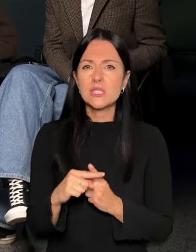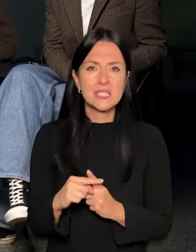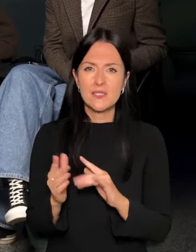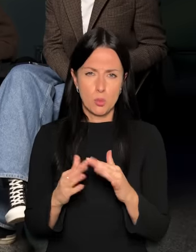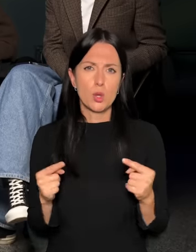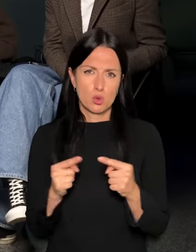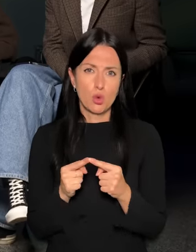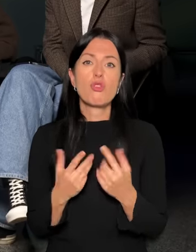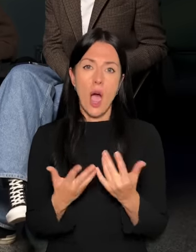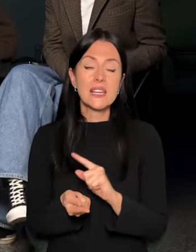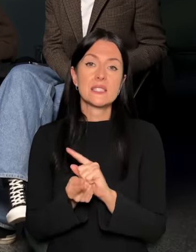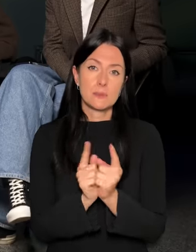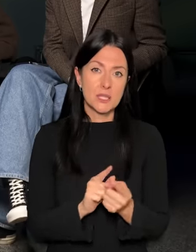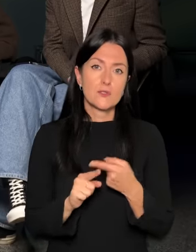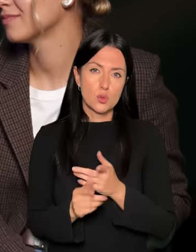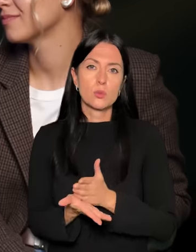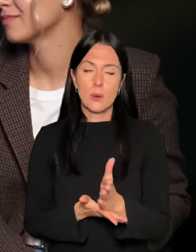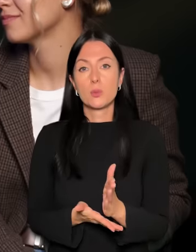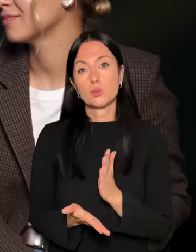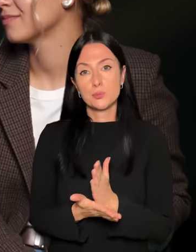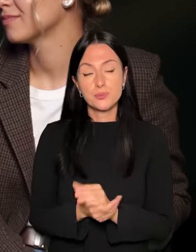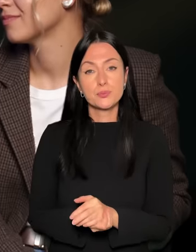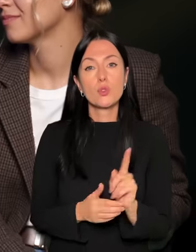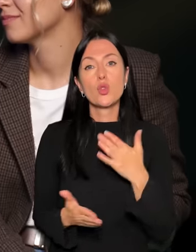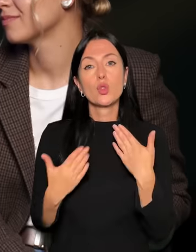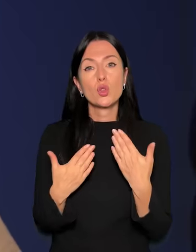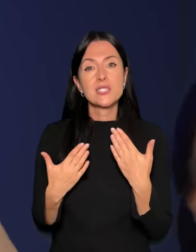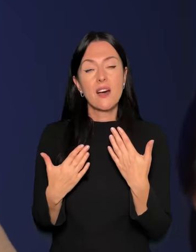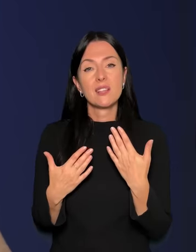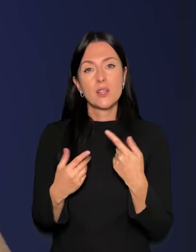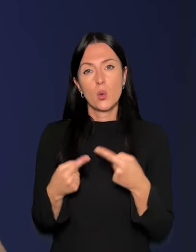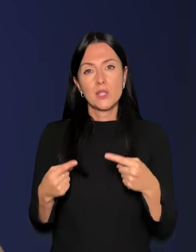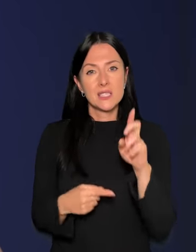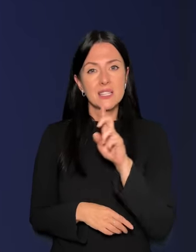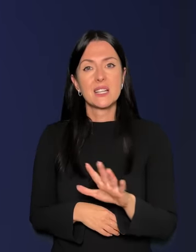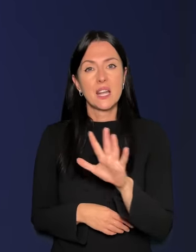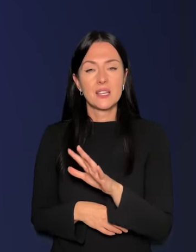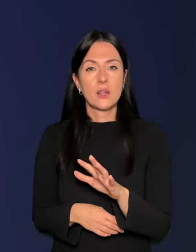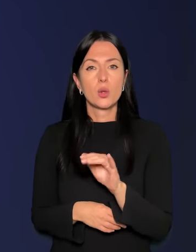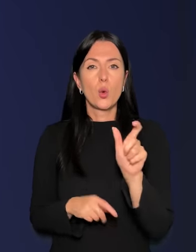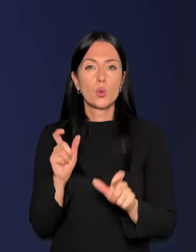it's not a positive moment for sure, but there is a certain change in this direction. As for how different countries treat